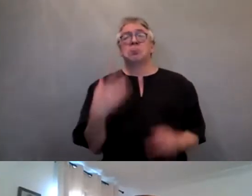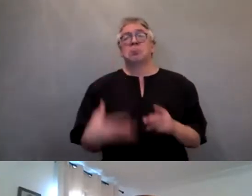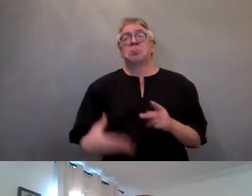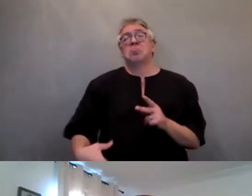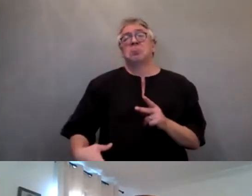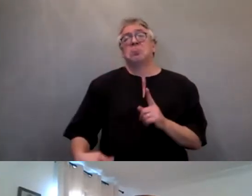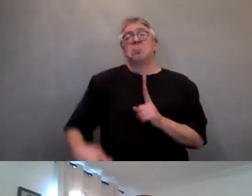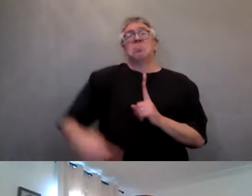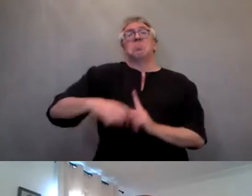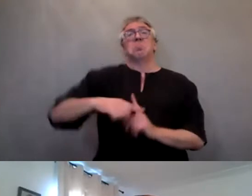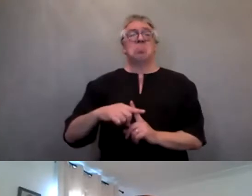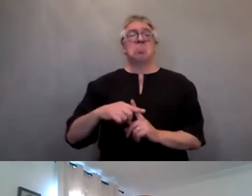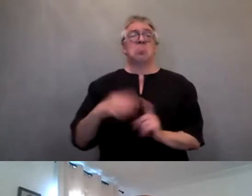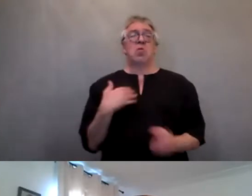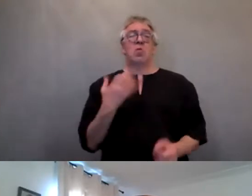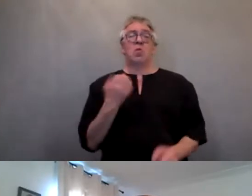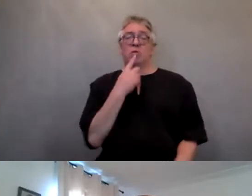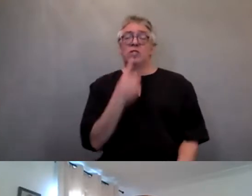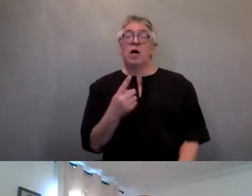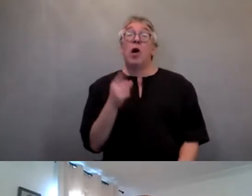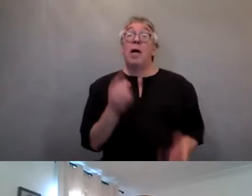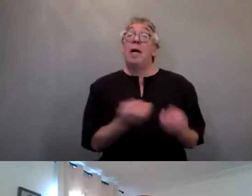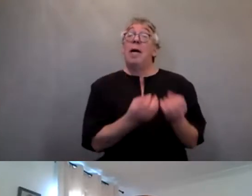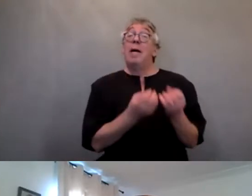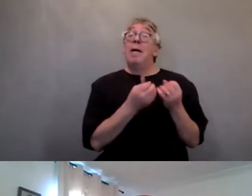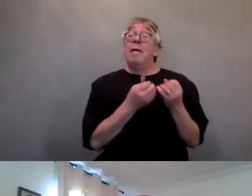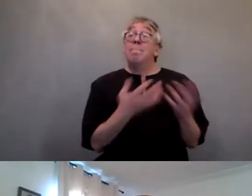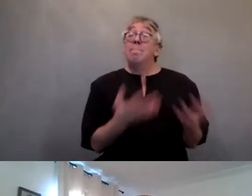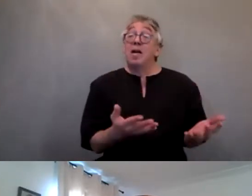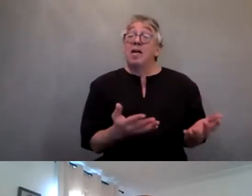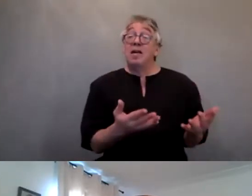Unmute yourself, please. >> LISE HAMLIN: I was going to add